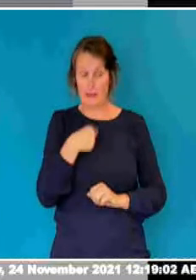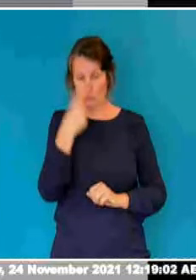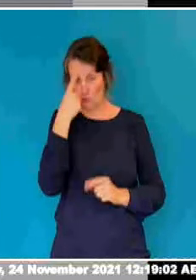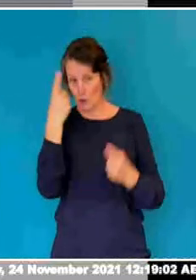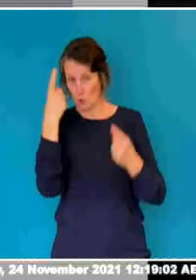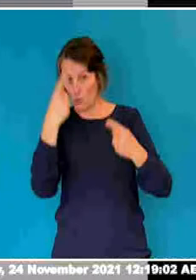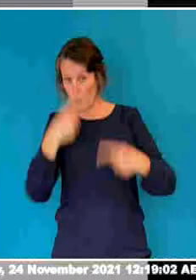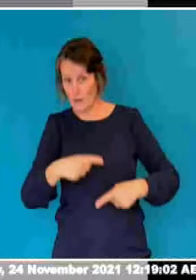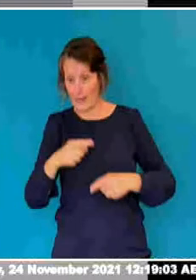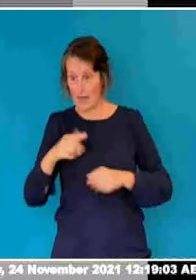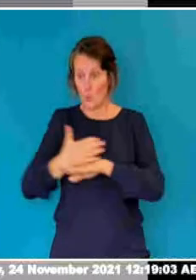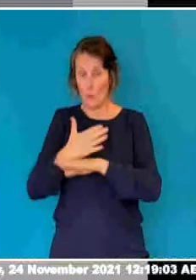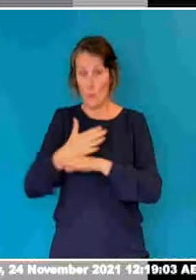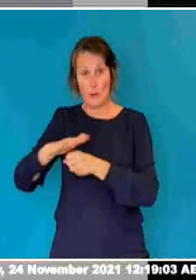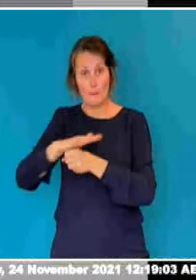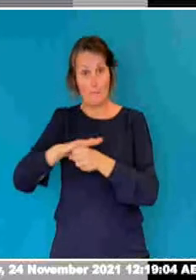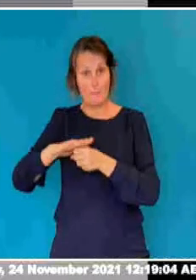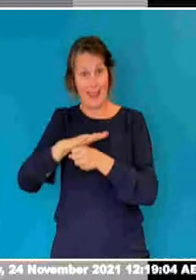considerations for the interview selection process.